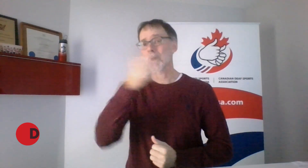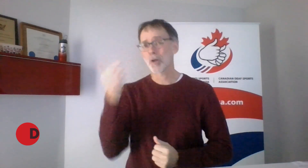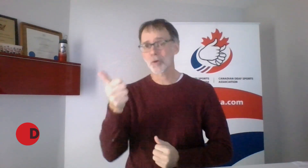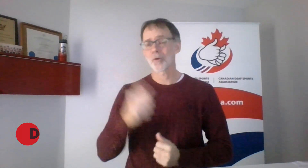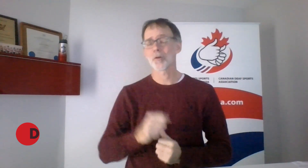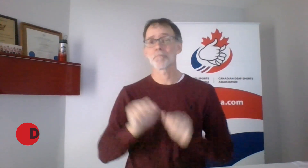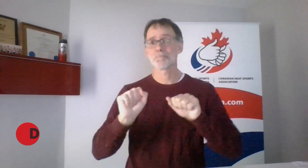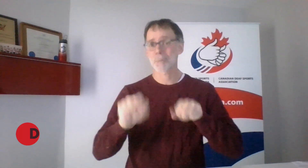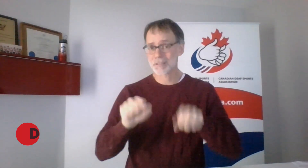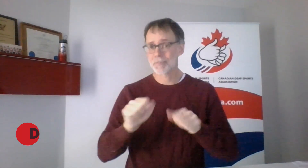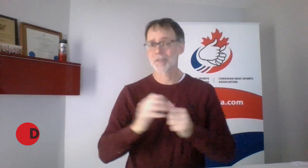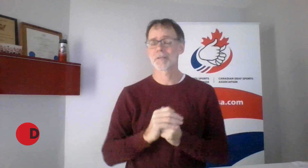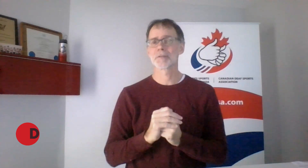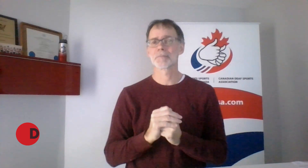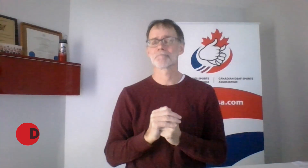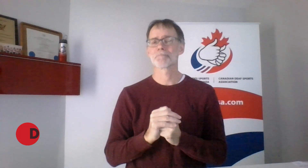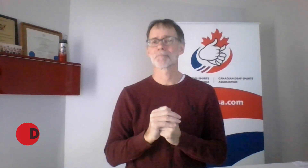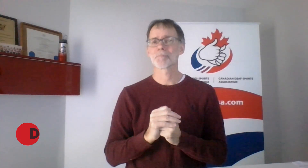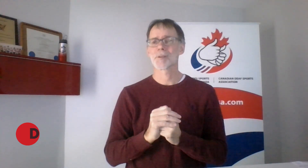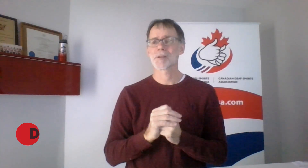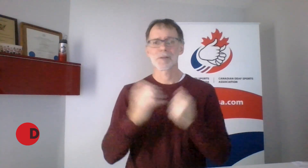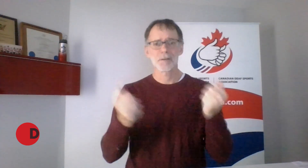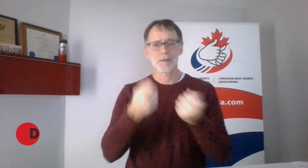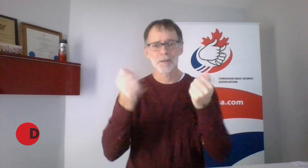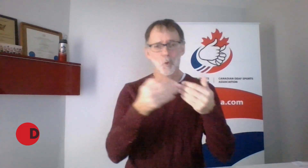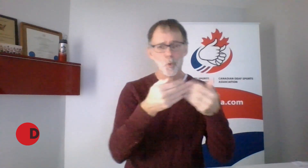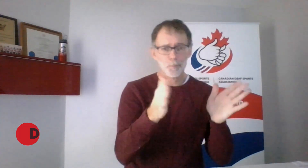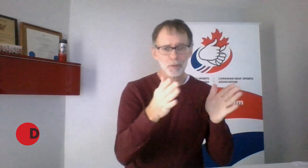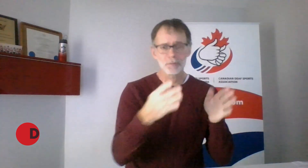Another possibility is having Team Canada refrain from attending the